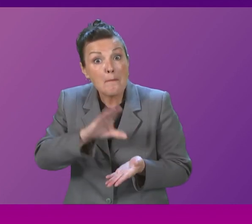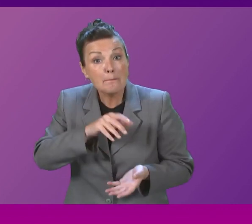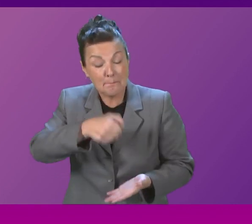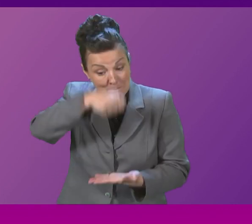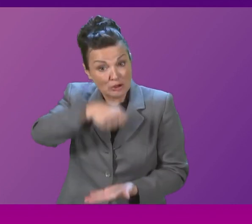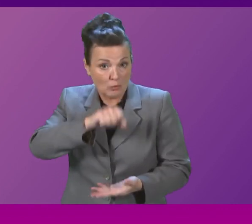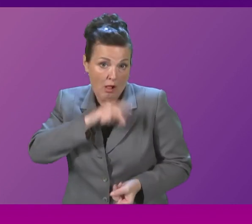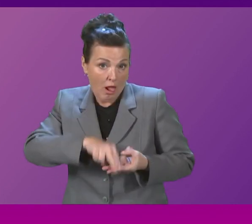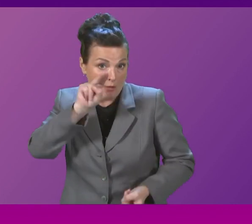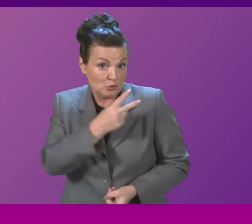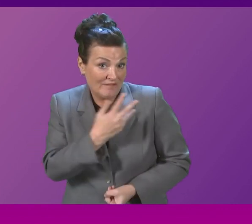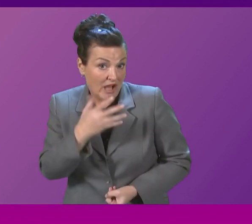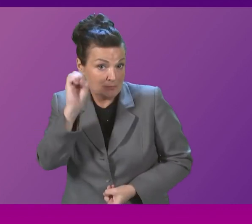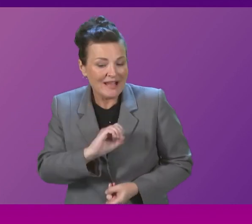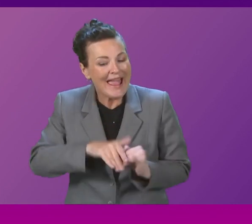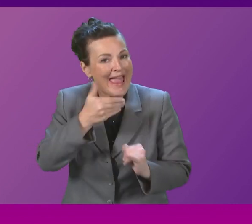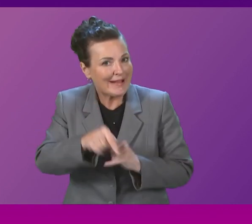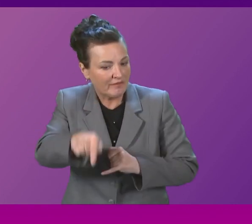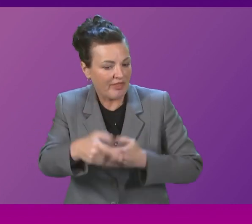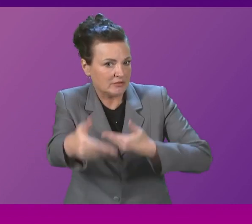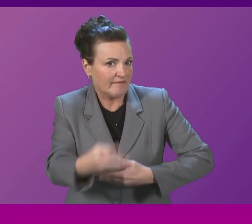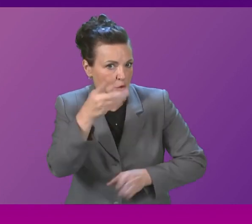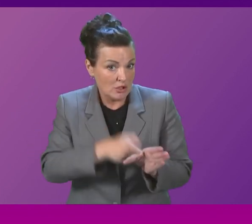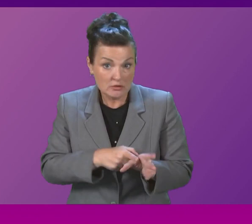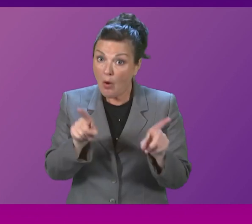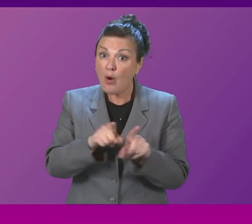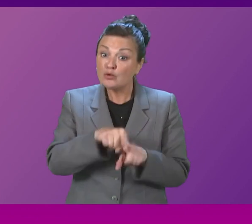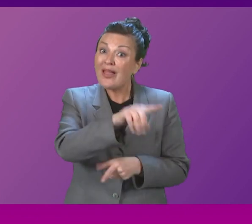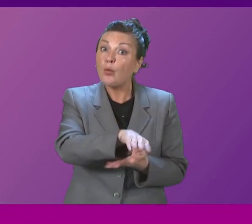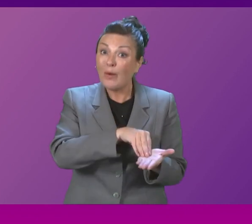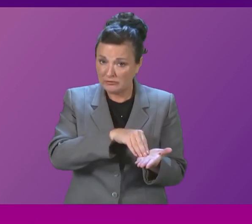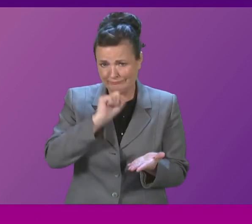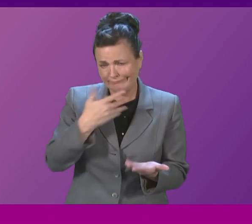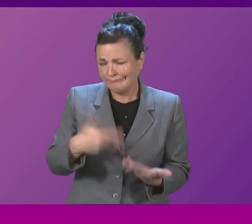the parliamentary session, and we are increasing the wages of those who work in social care.